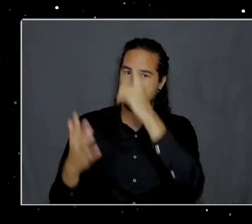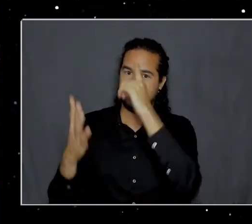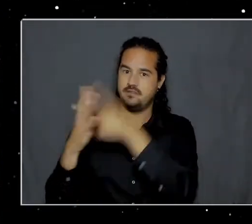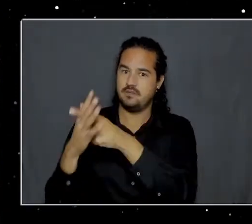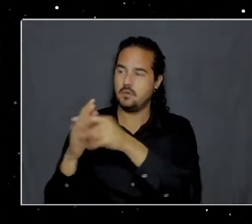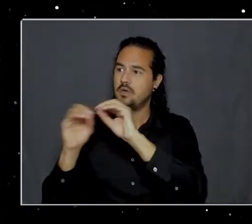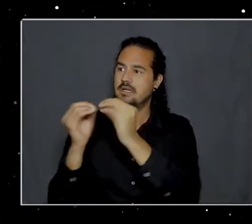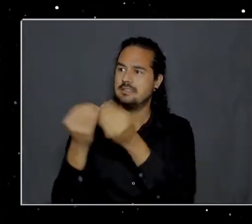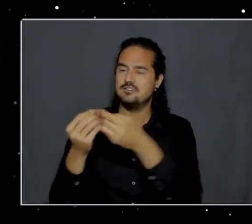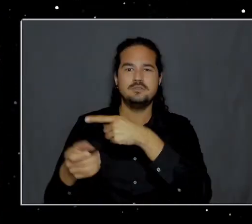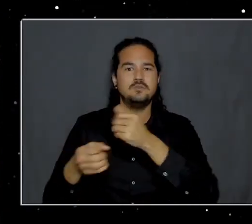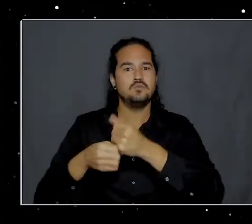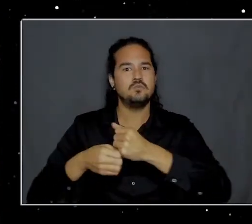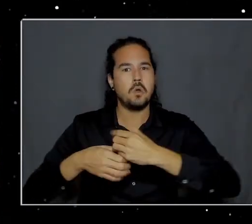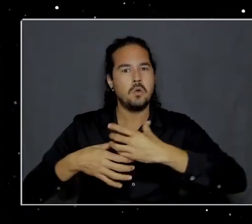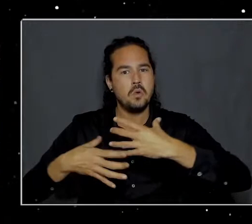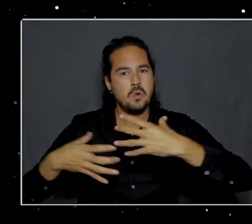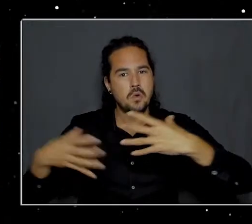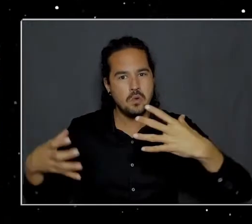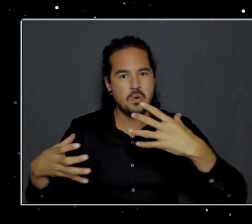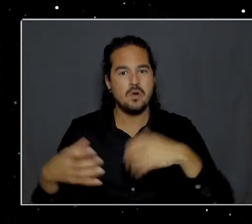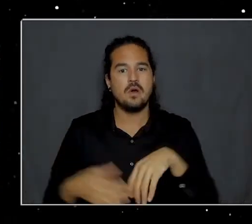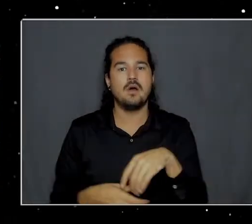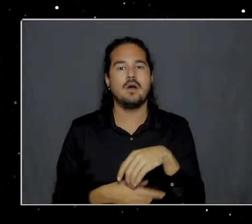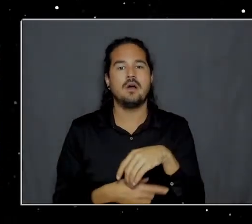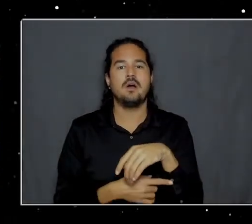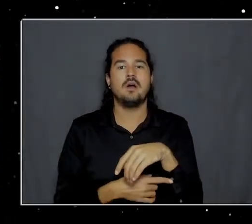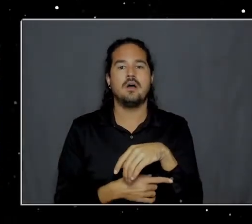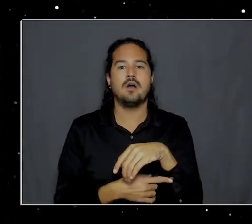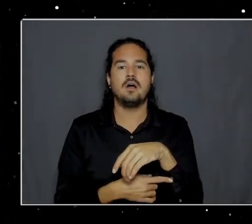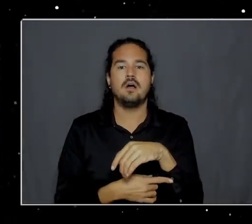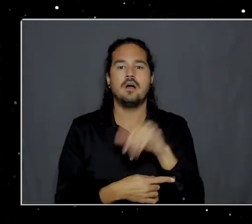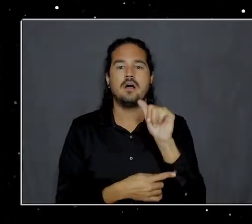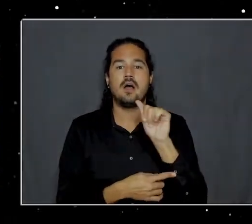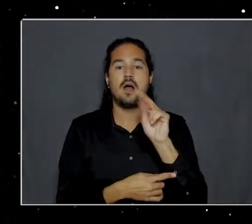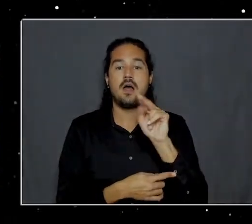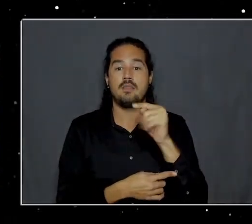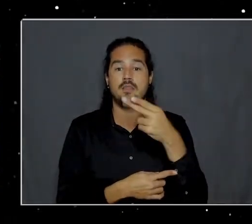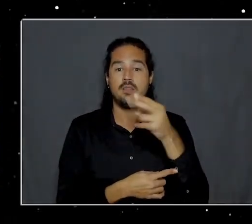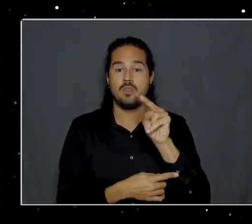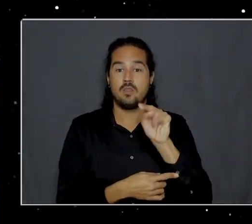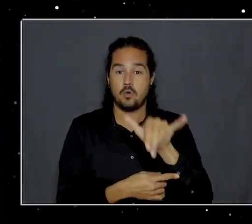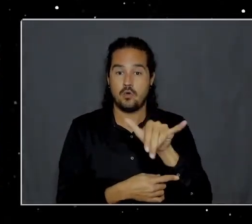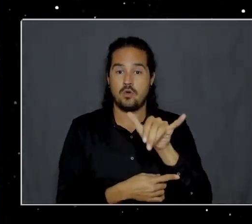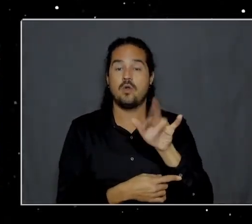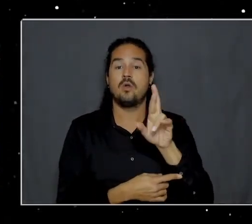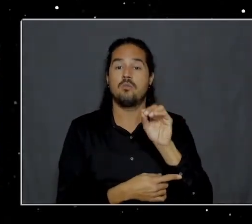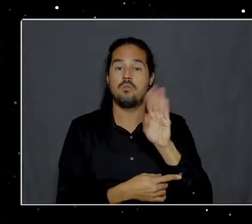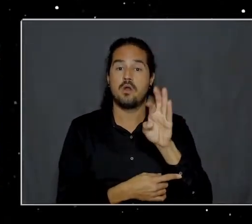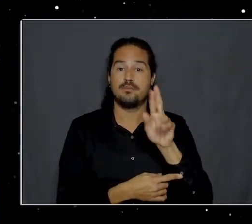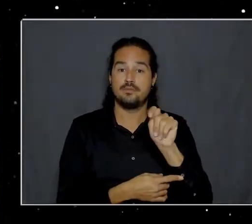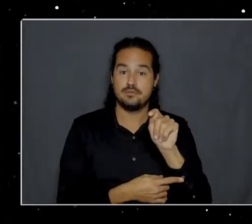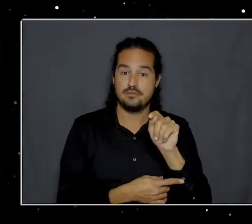WON'T BE ALL WHITE." AND I THINK THE ORGANIZATION HAS GROWN. ANTHONY ROMERO AND OTHERS, BUT TRYING TO KEEP UP WITH THE